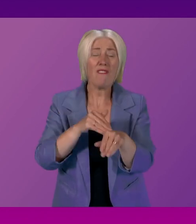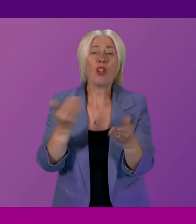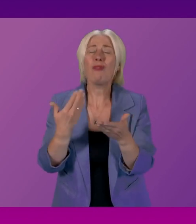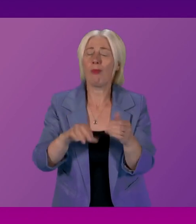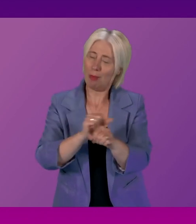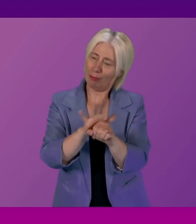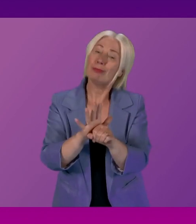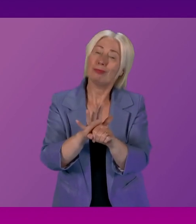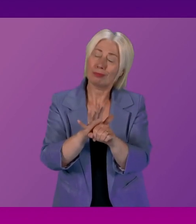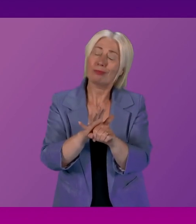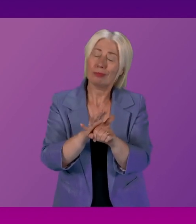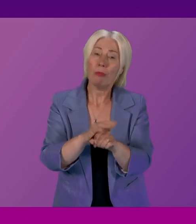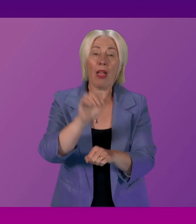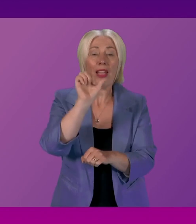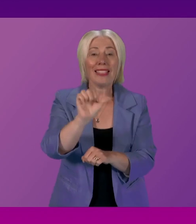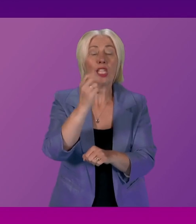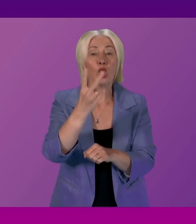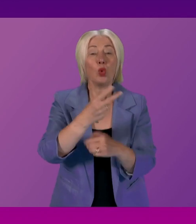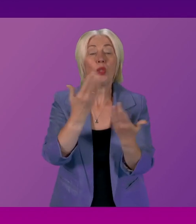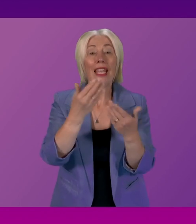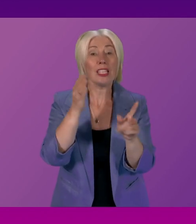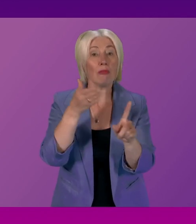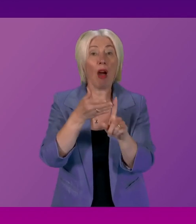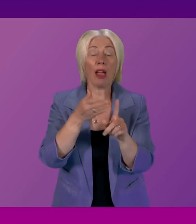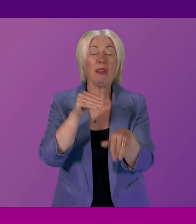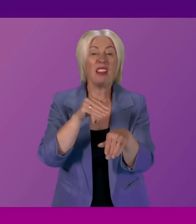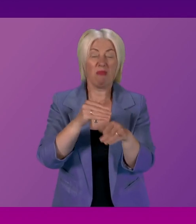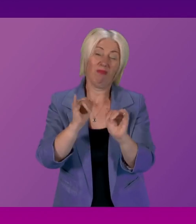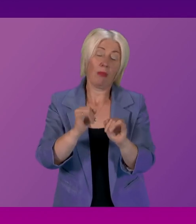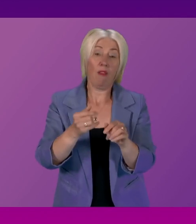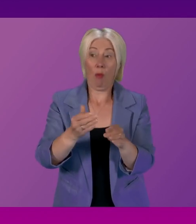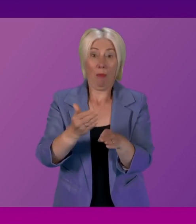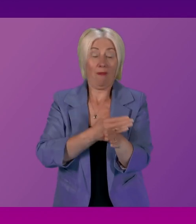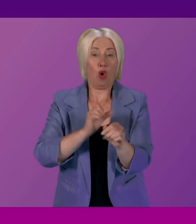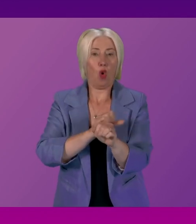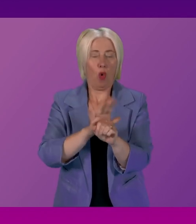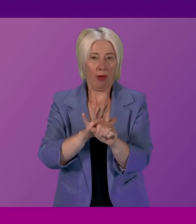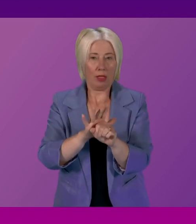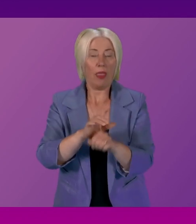challenges with the 62-day target before the pandemic, which is why the cancer strategy